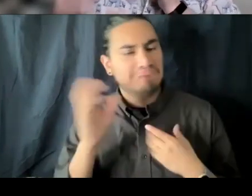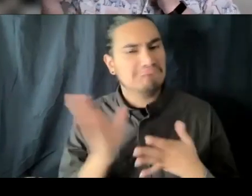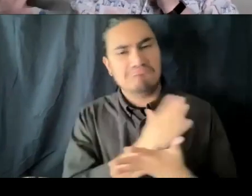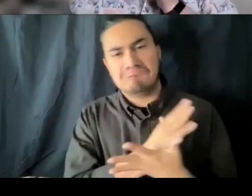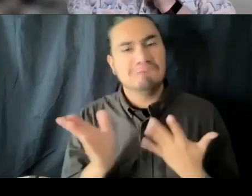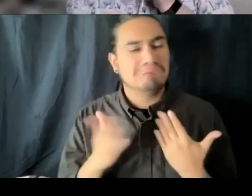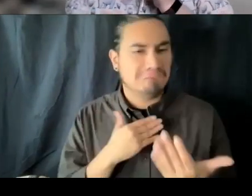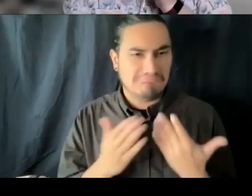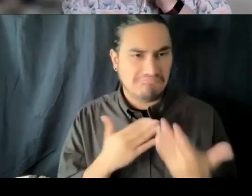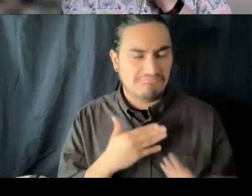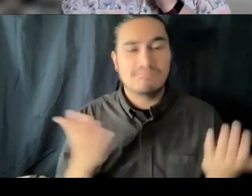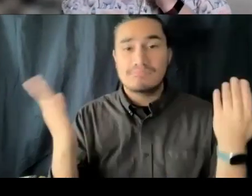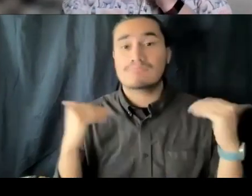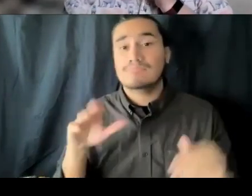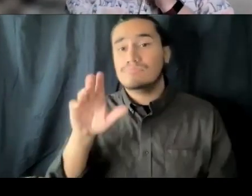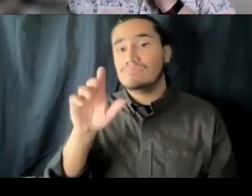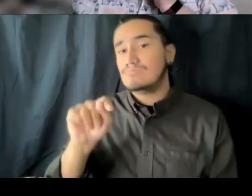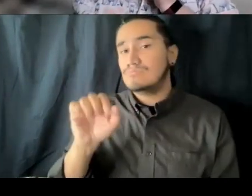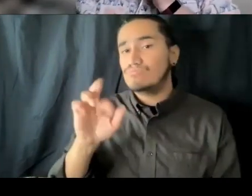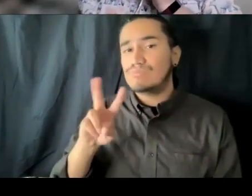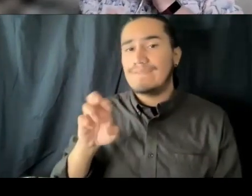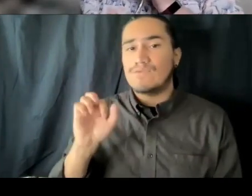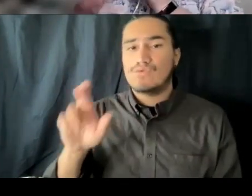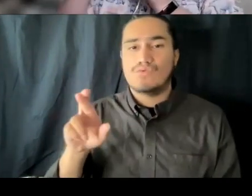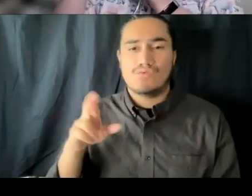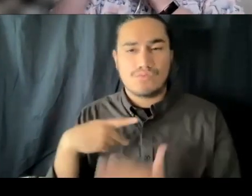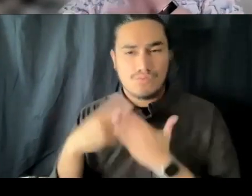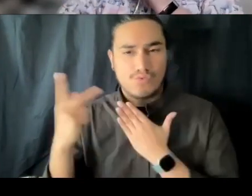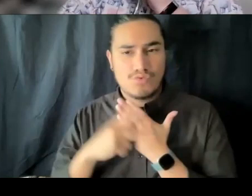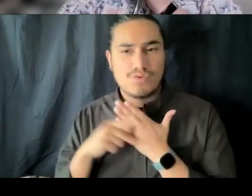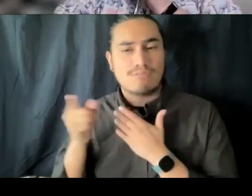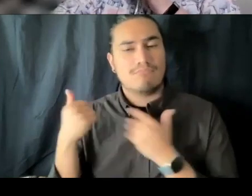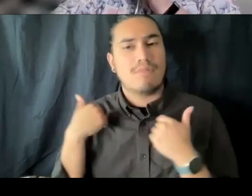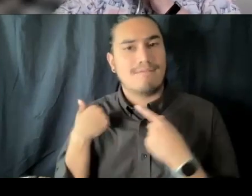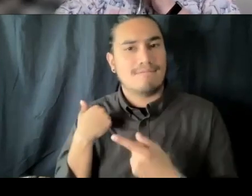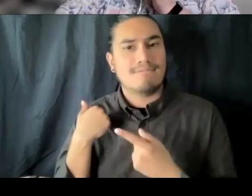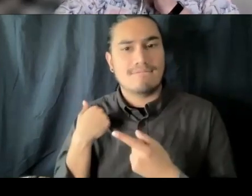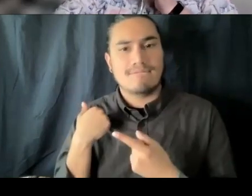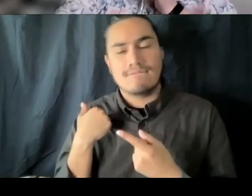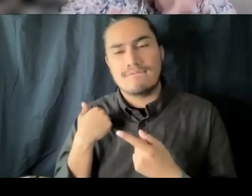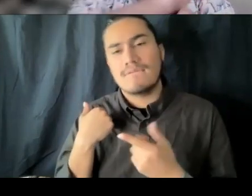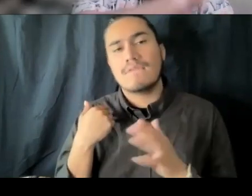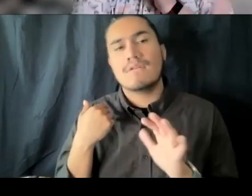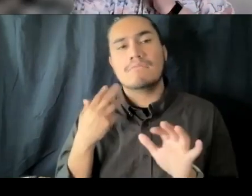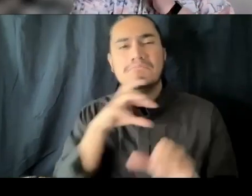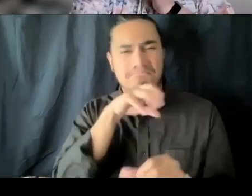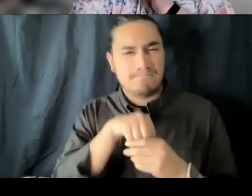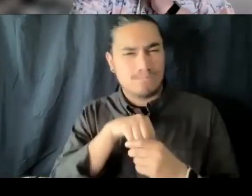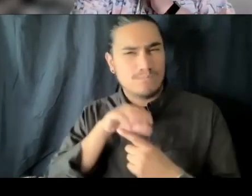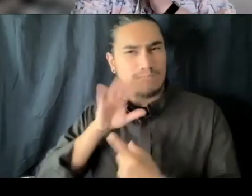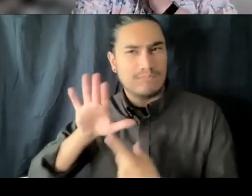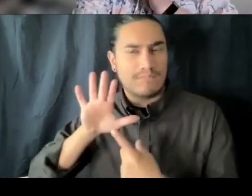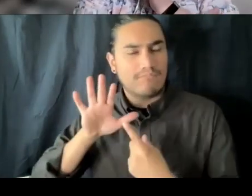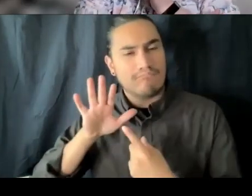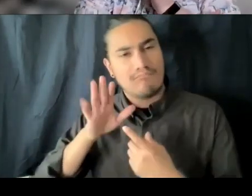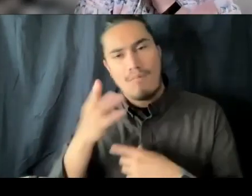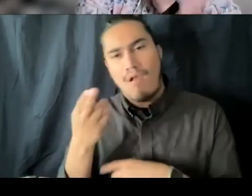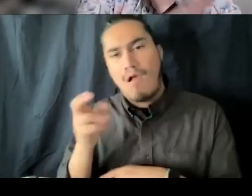And then Trevor Project has, you know, in addition to their hotline and chatline,